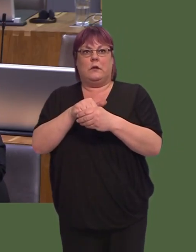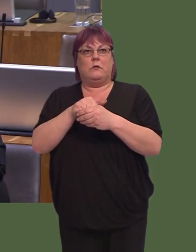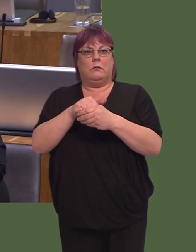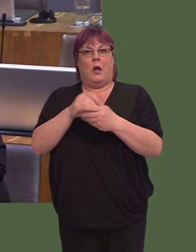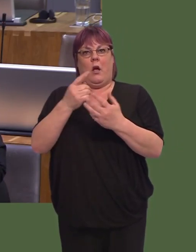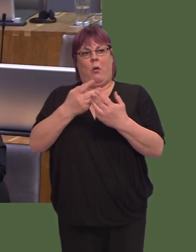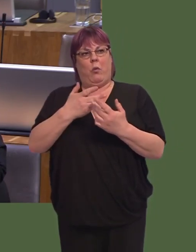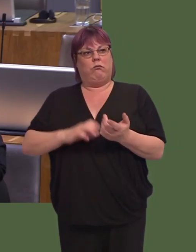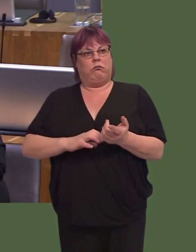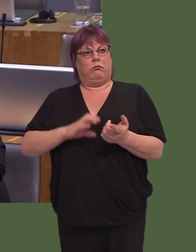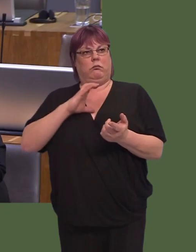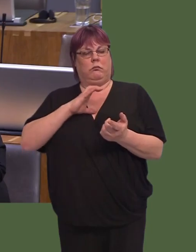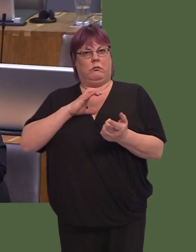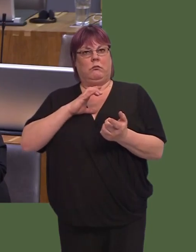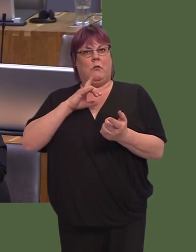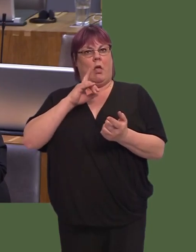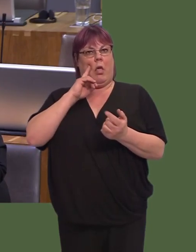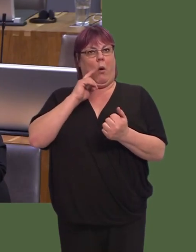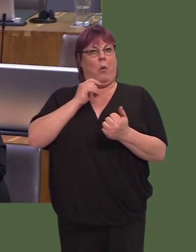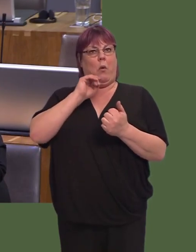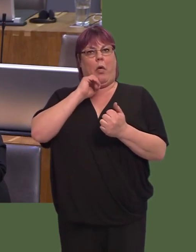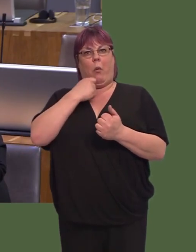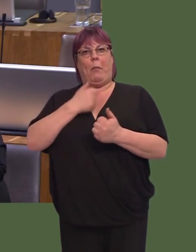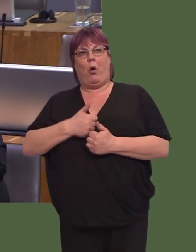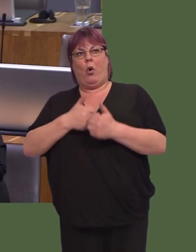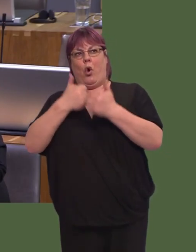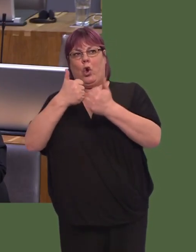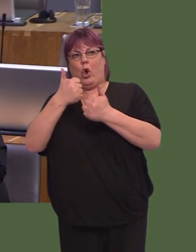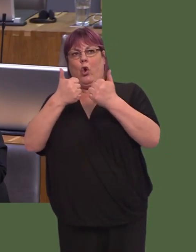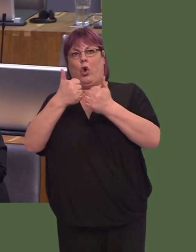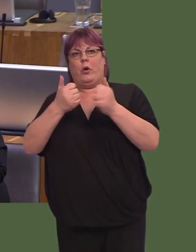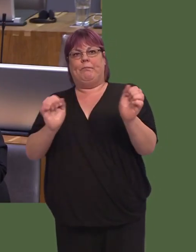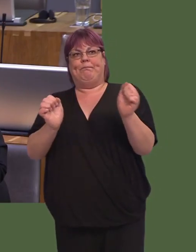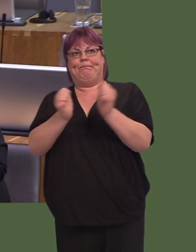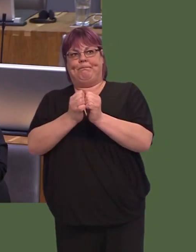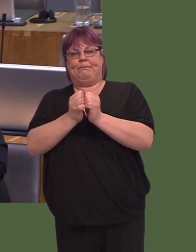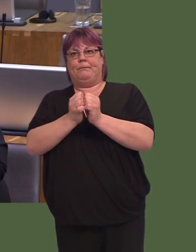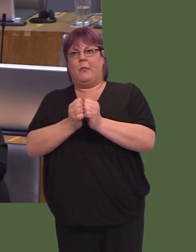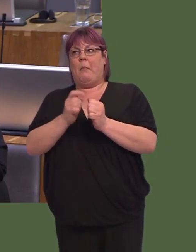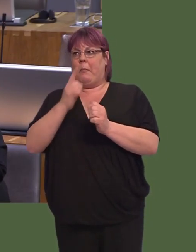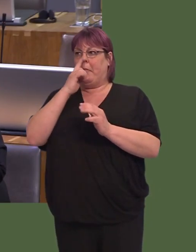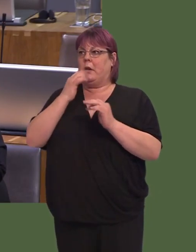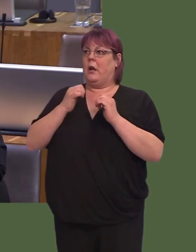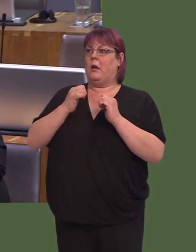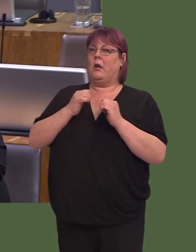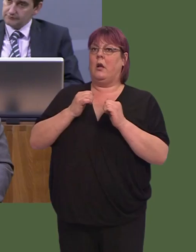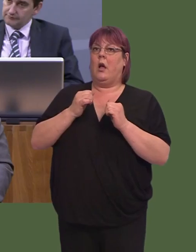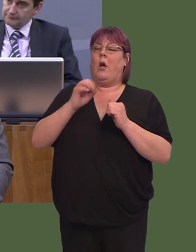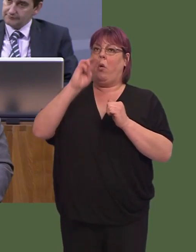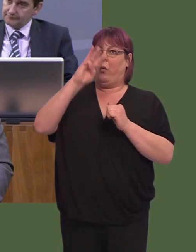that we will get a good outcome for the citizens of Wales, which I completely agree with him that they richly deserve.